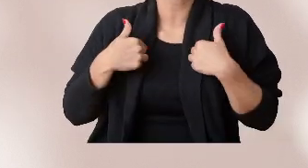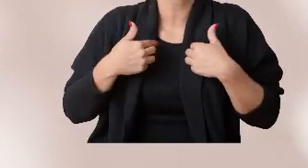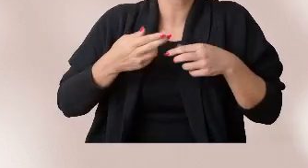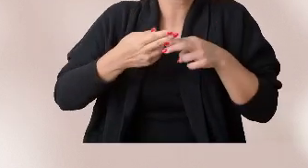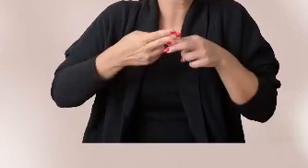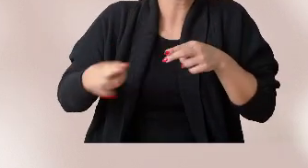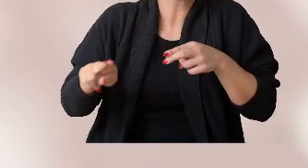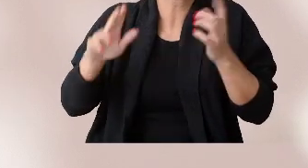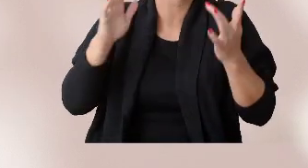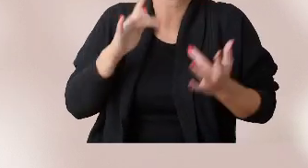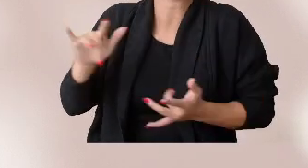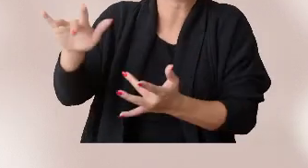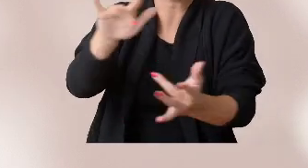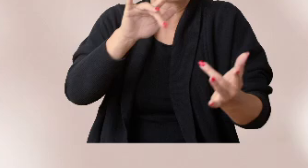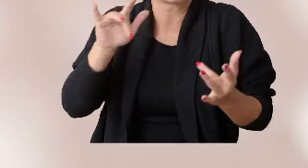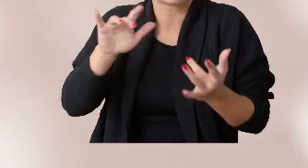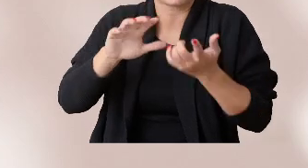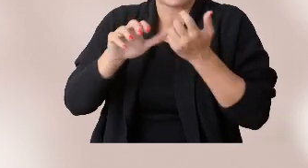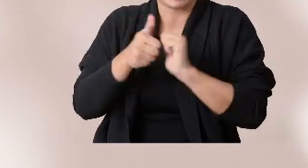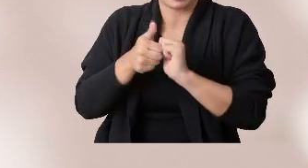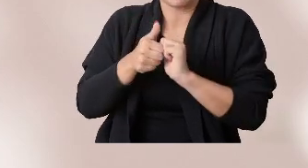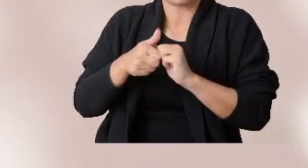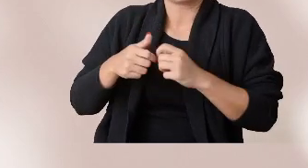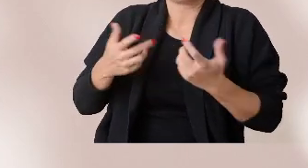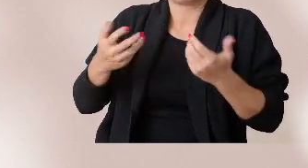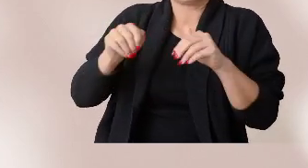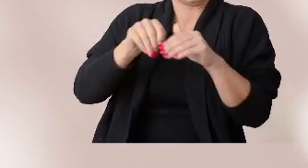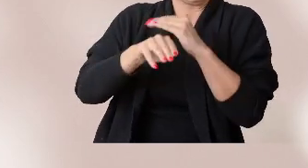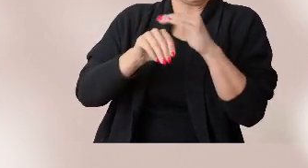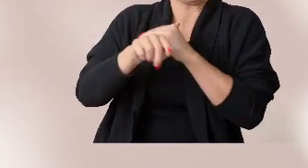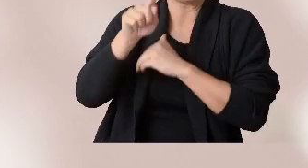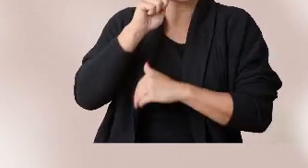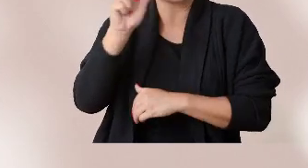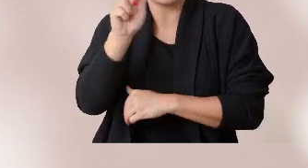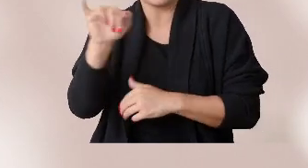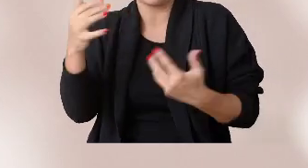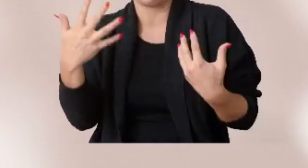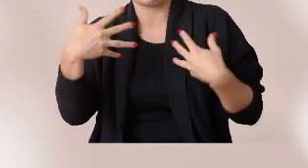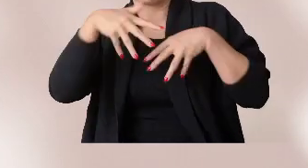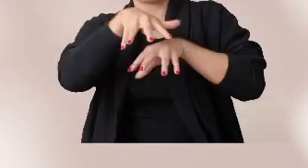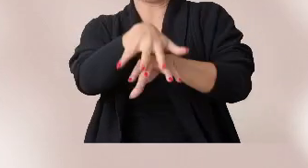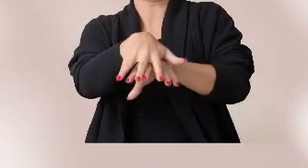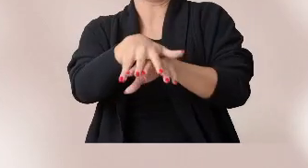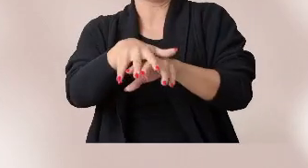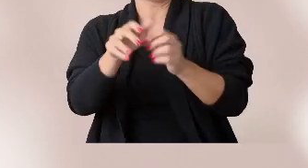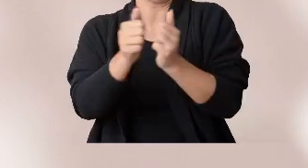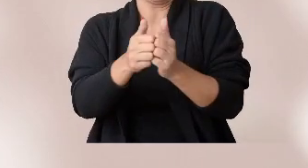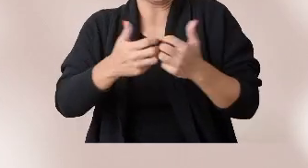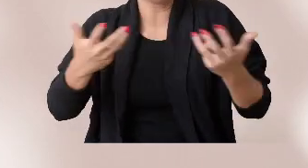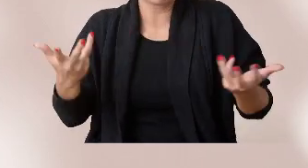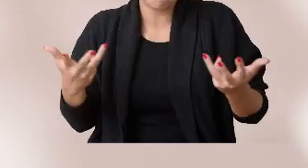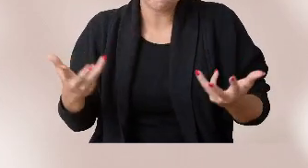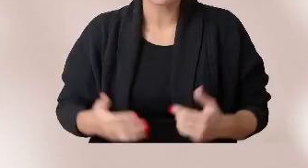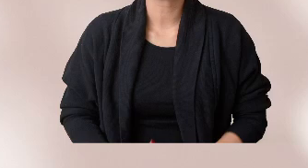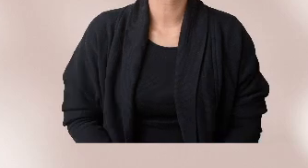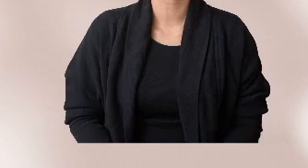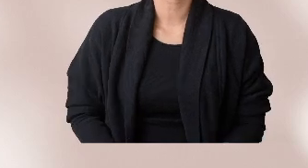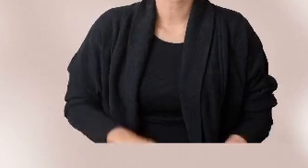I'm here to give you a quick tour of how we're viewing accessibility in this AI era.